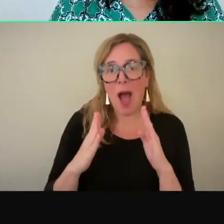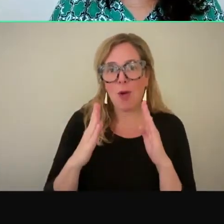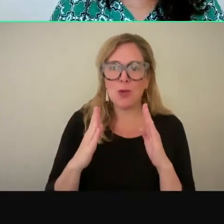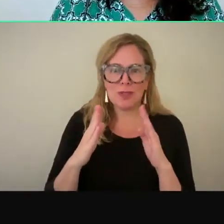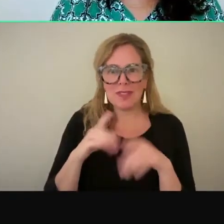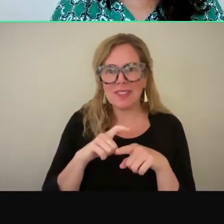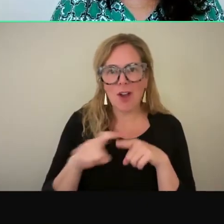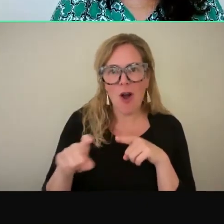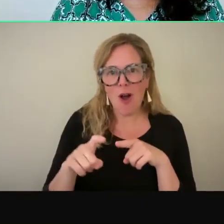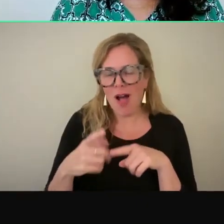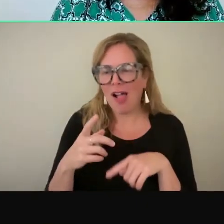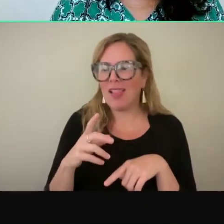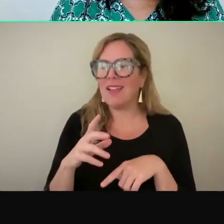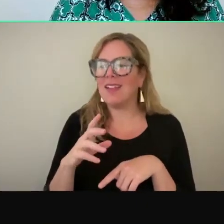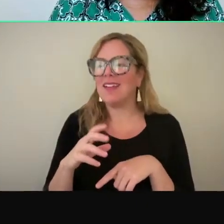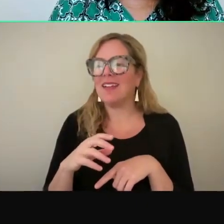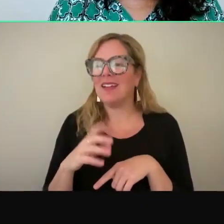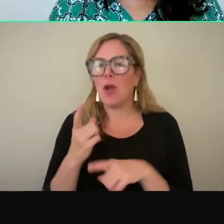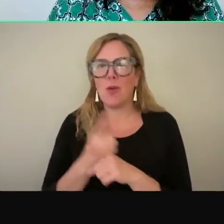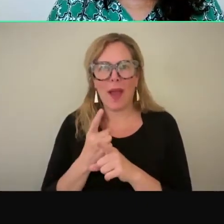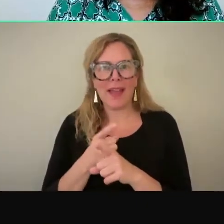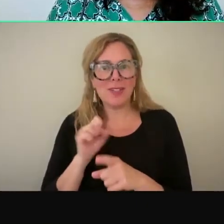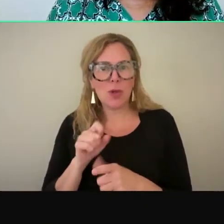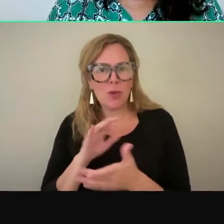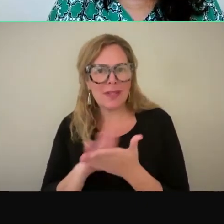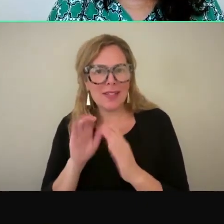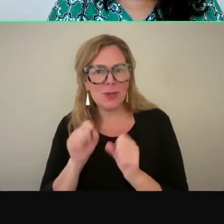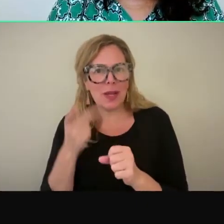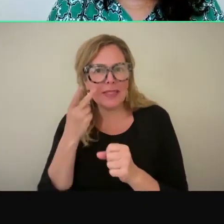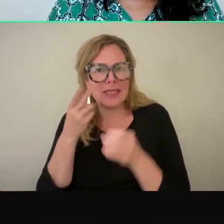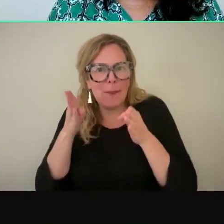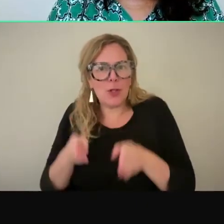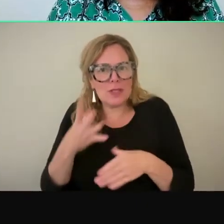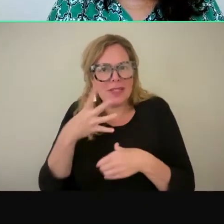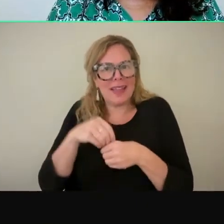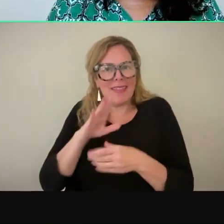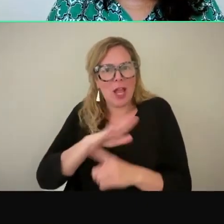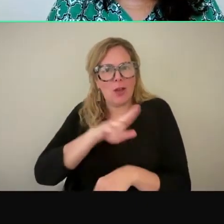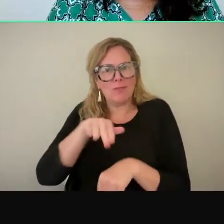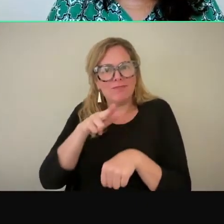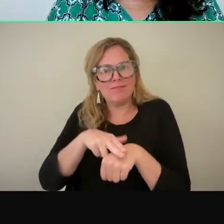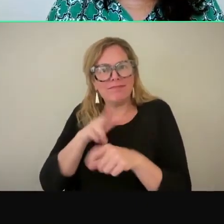get to see people in their natural context and get a full sense of them in their sort of social,